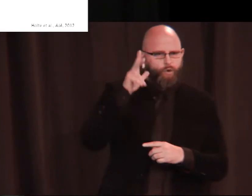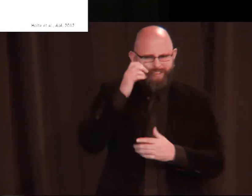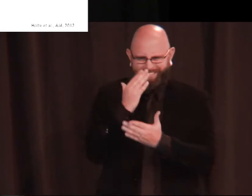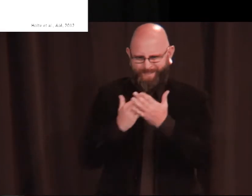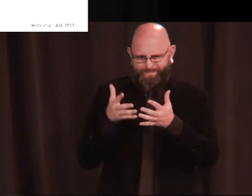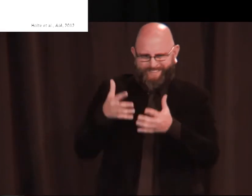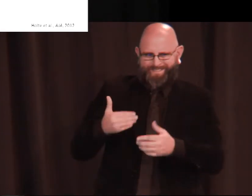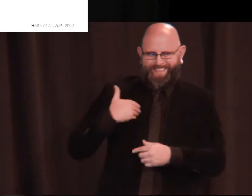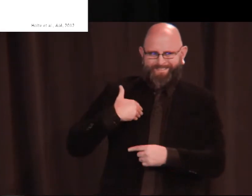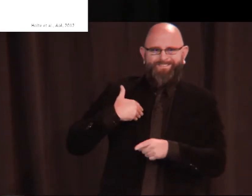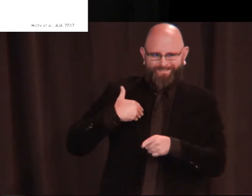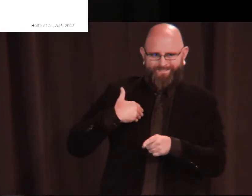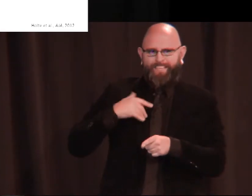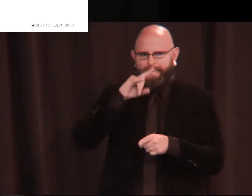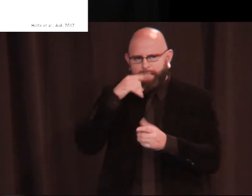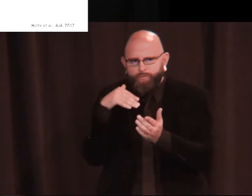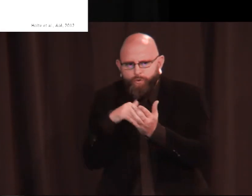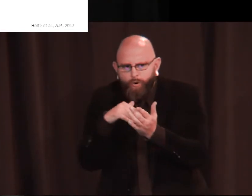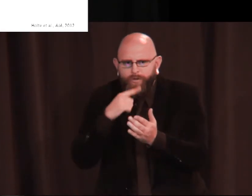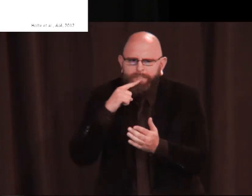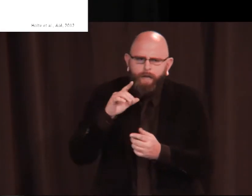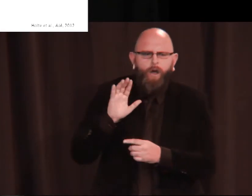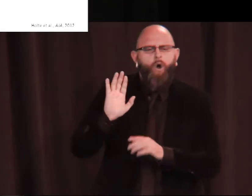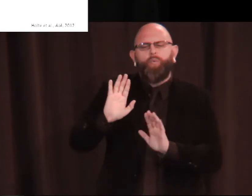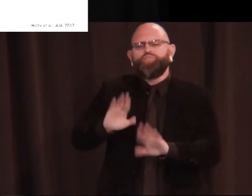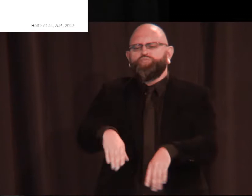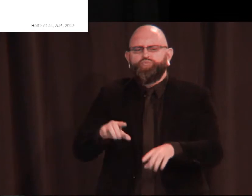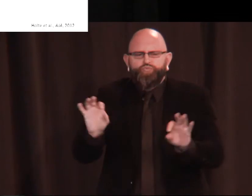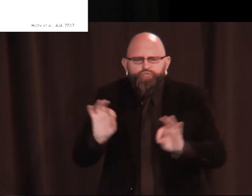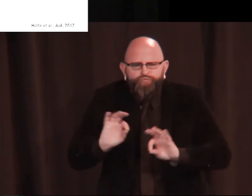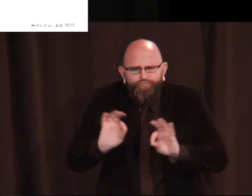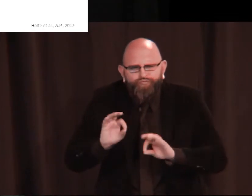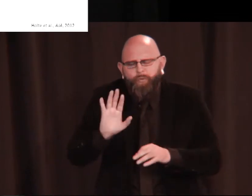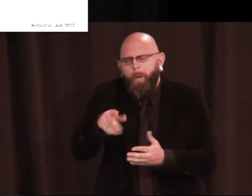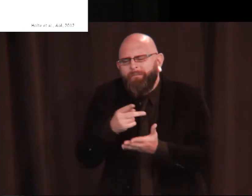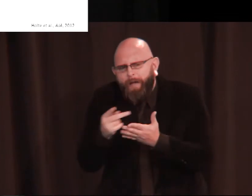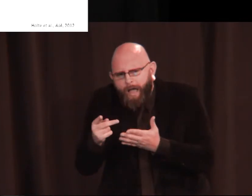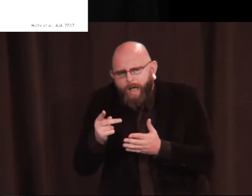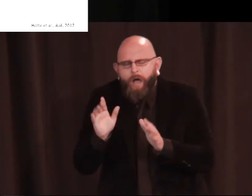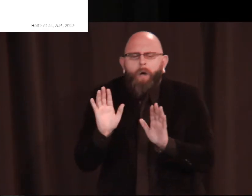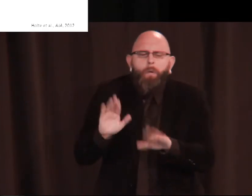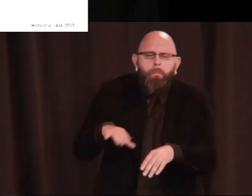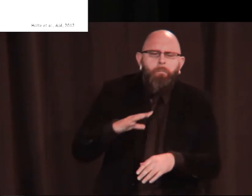their physician told them, oh, you don't need - they failed the newborn hearing screen, but that's okay, look,